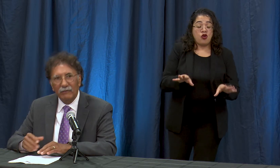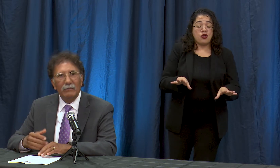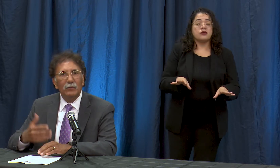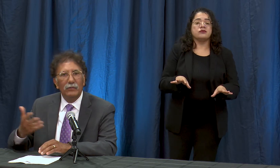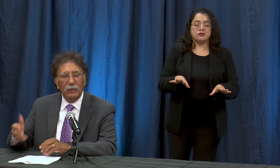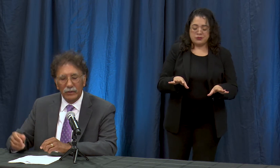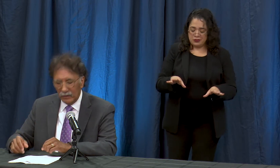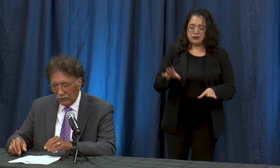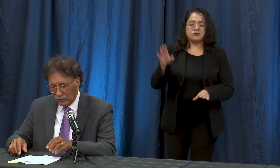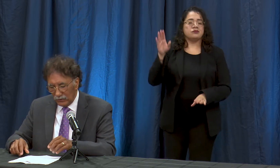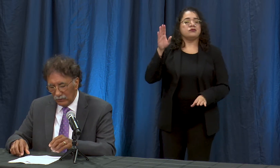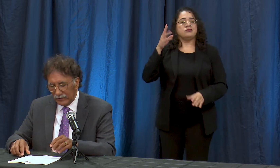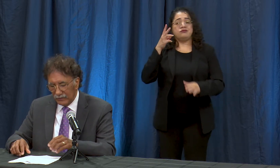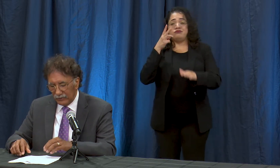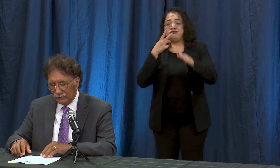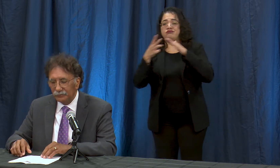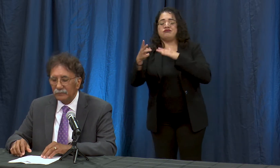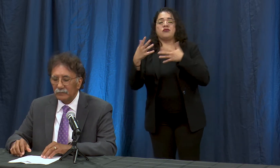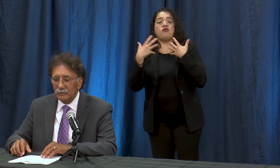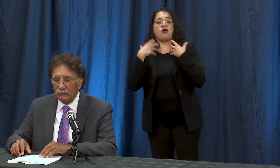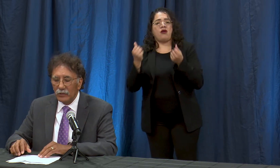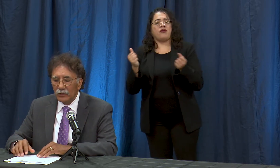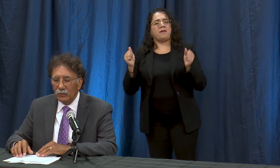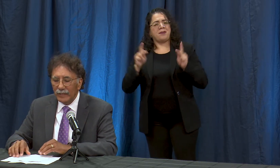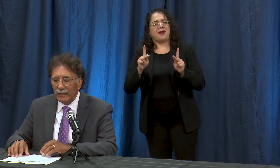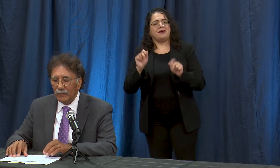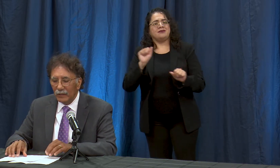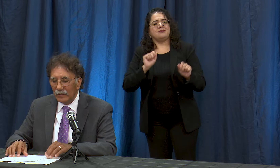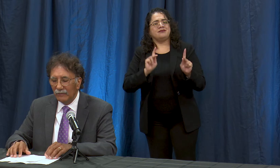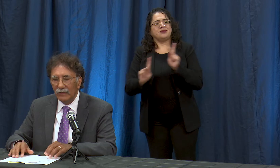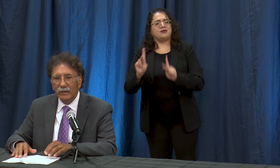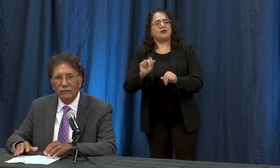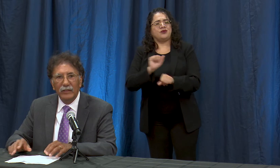all we move forward to recovery. So with that Mayor I've given a very